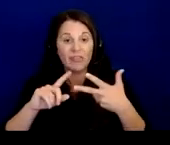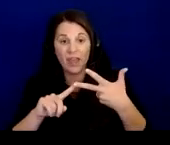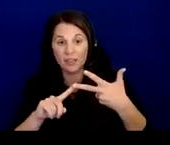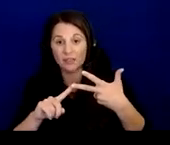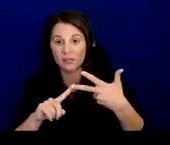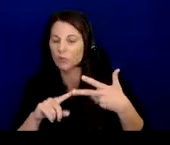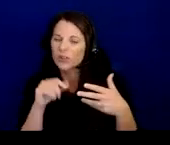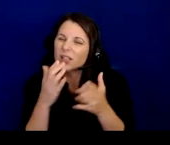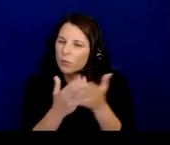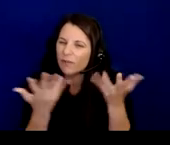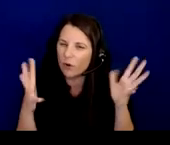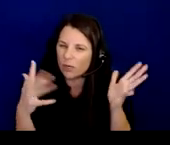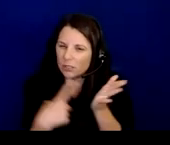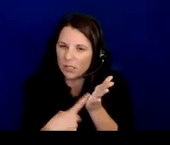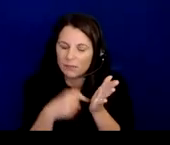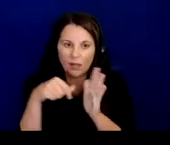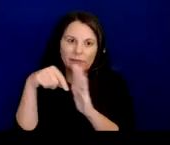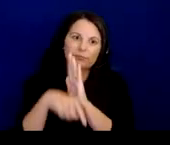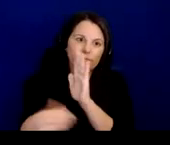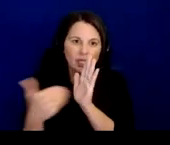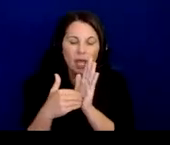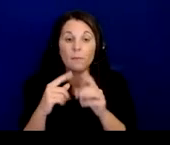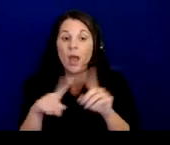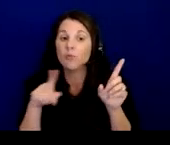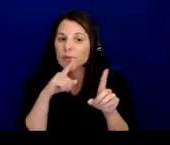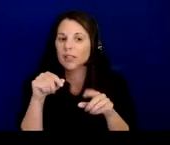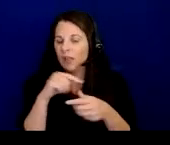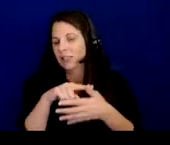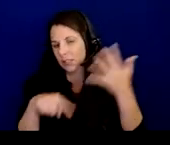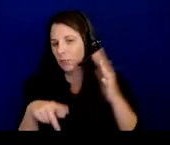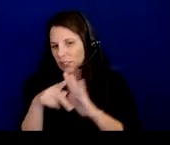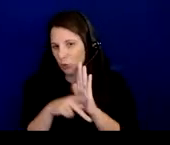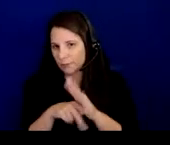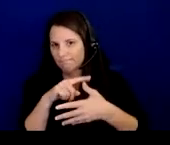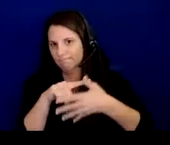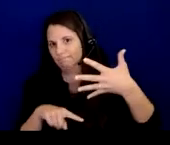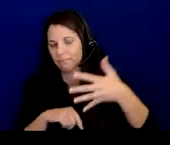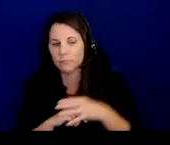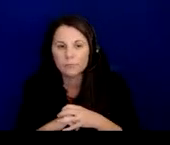but these are the principles on which that same framework sits. So The social justice principle.